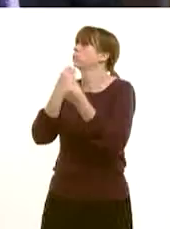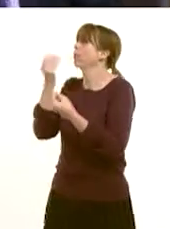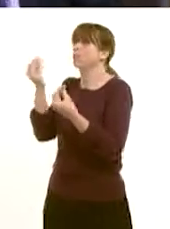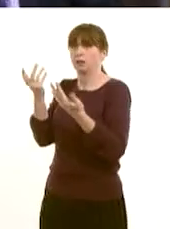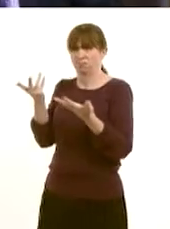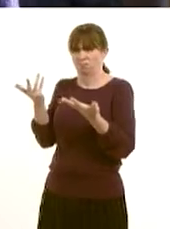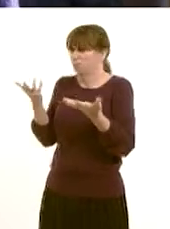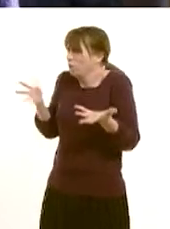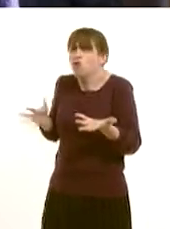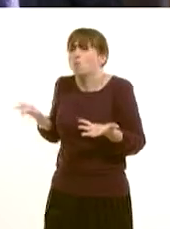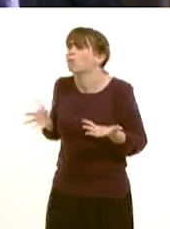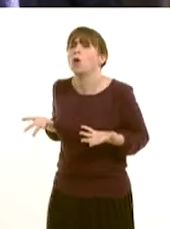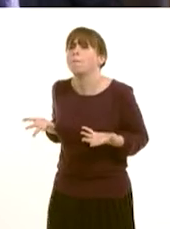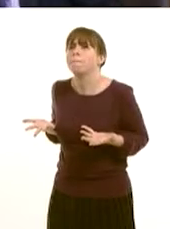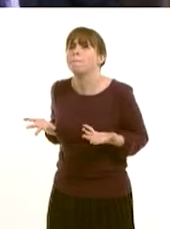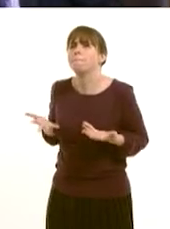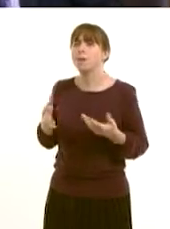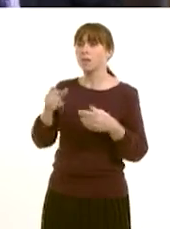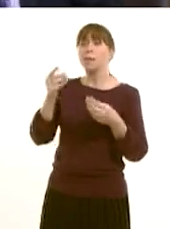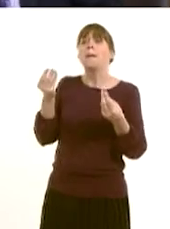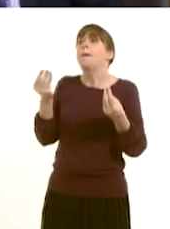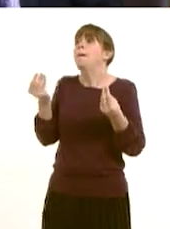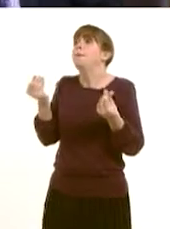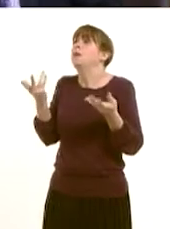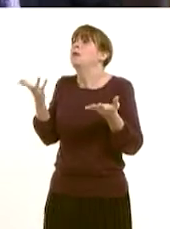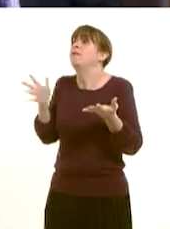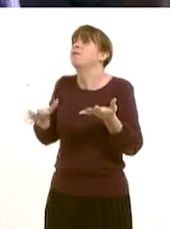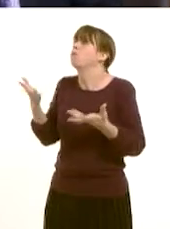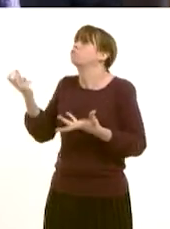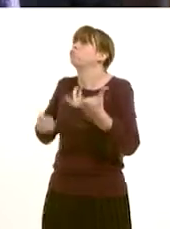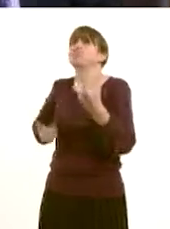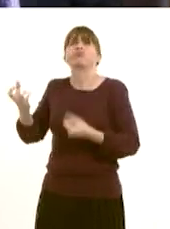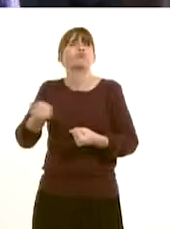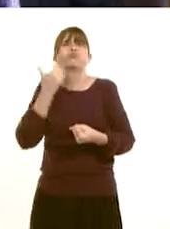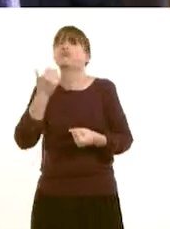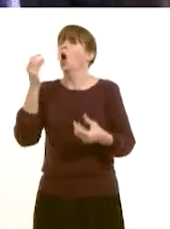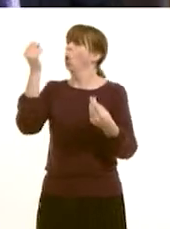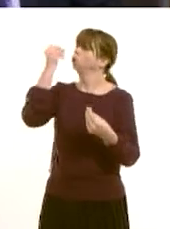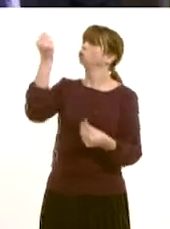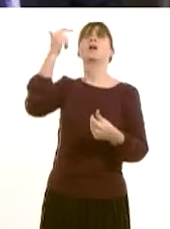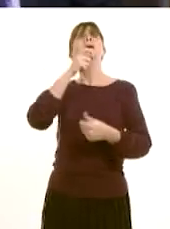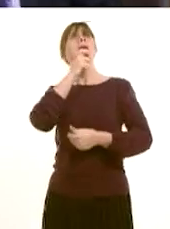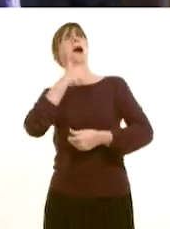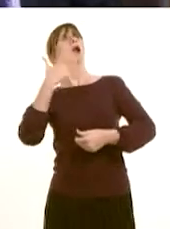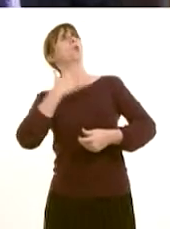in order to pay for priorities, money grows on treesó£1 billion could be found at the drop of a hat.